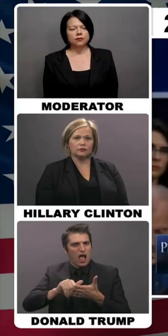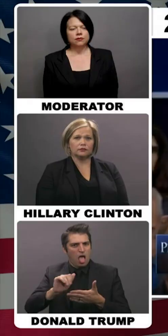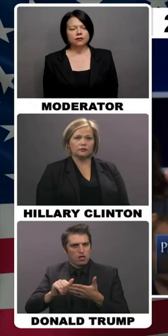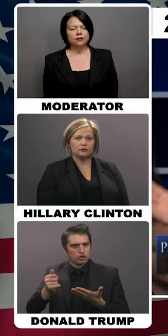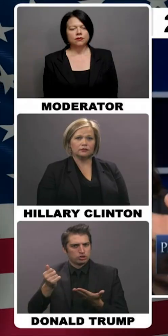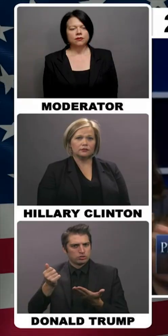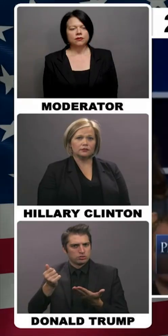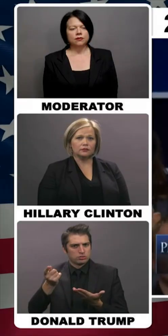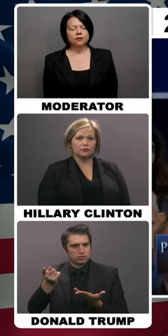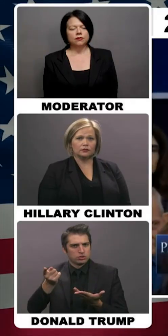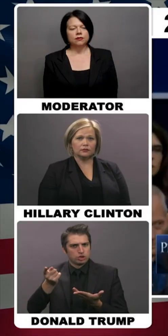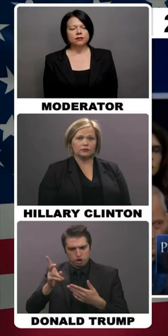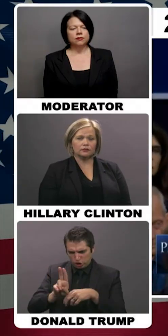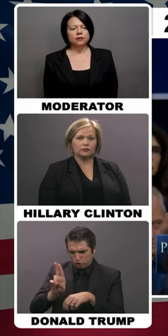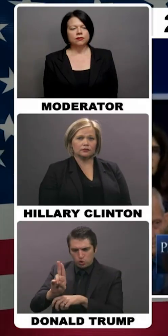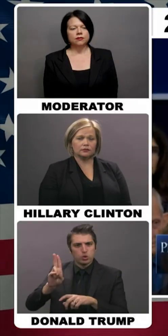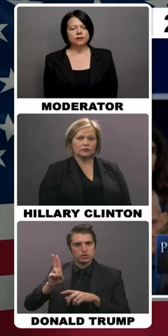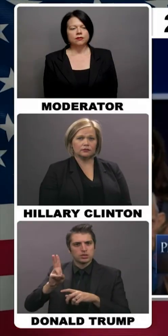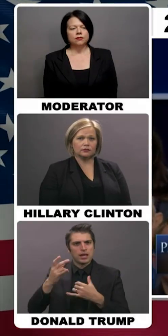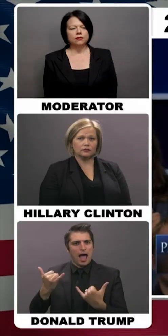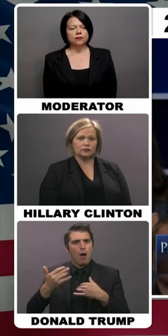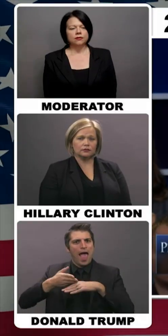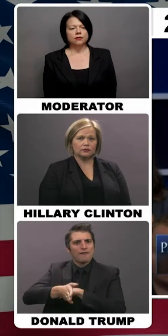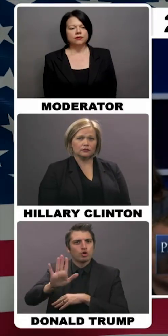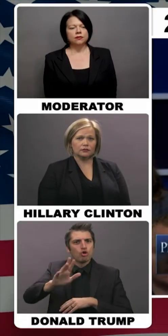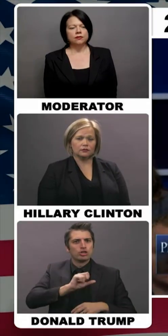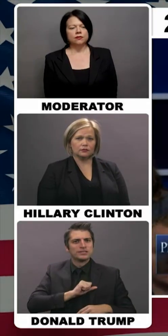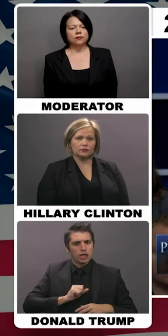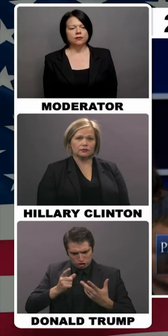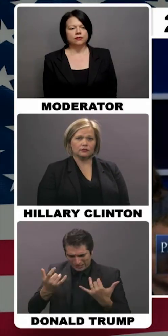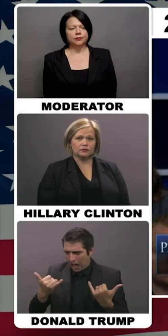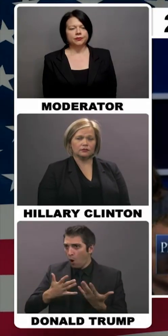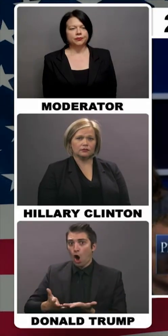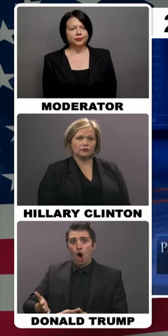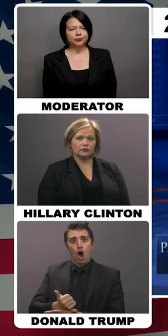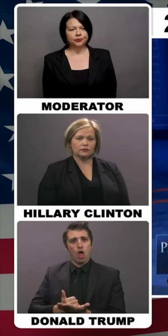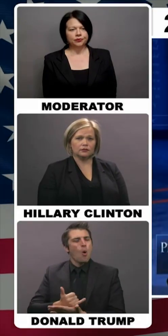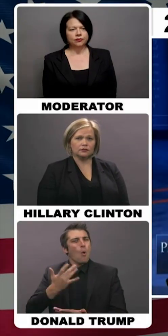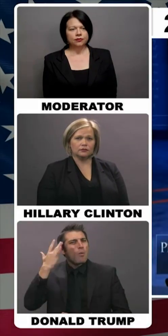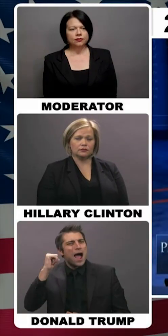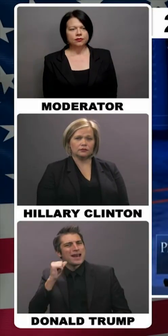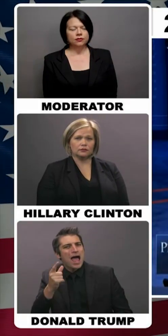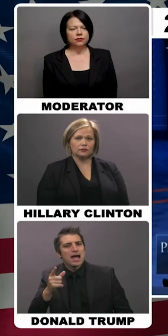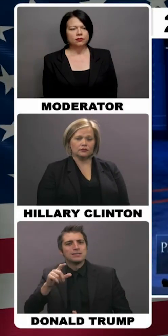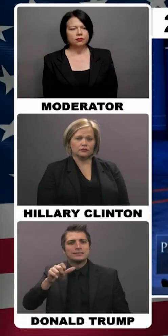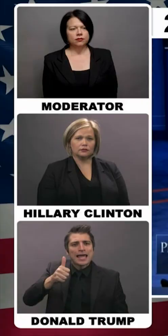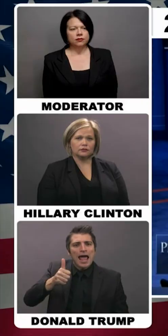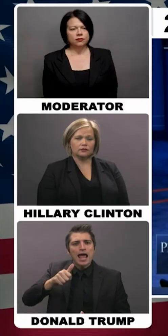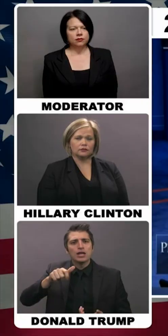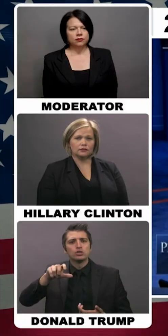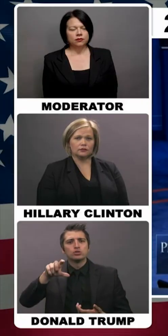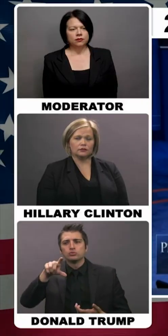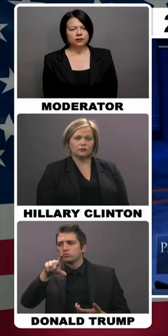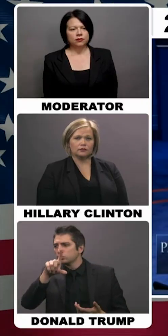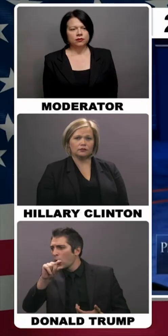Why isn't she funding not for a hundred million, but why don't you put 10 or 20 or 25 or $30 million into your own campaign?